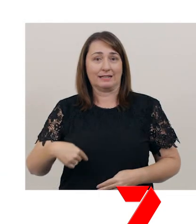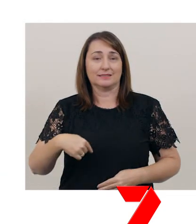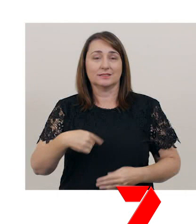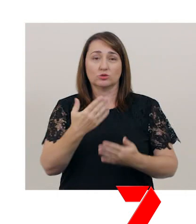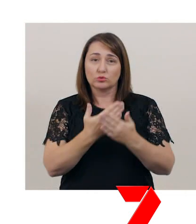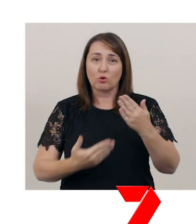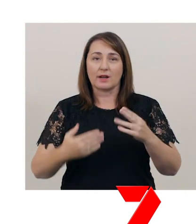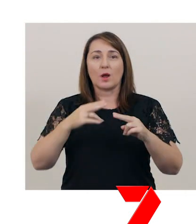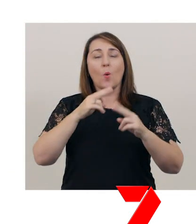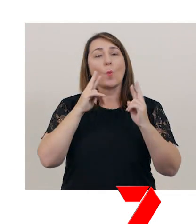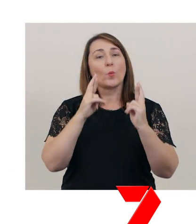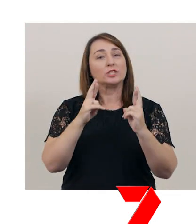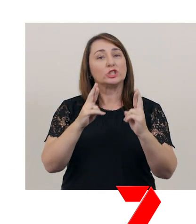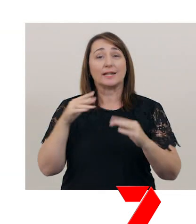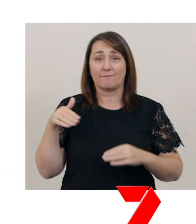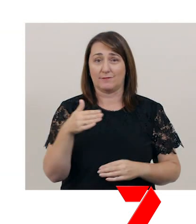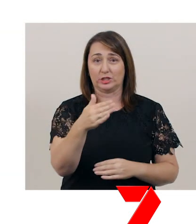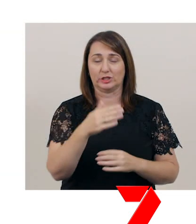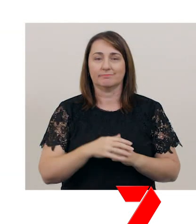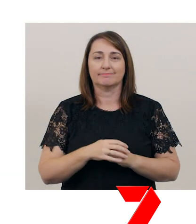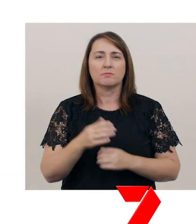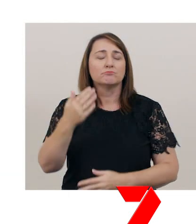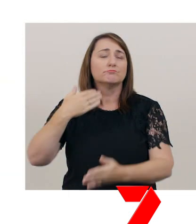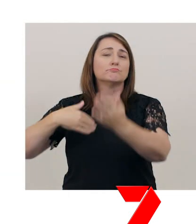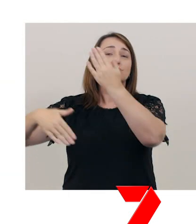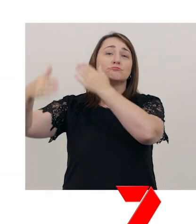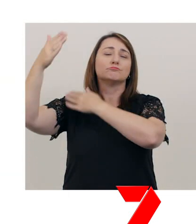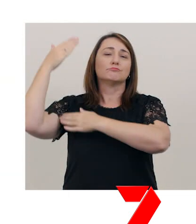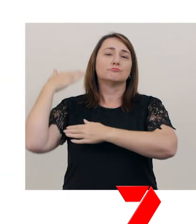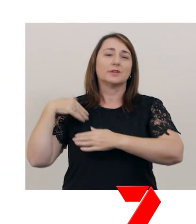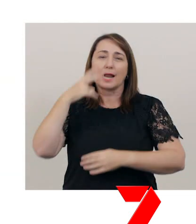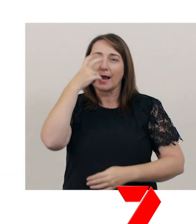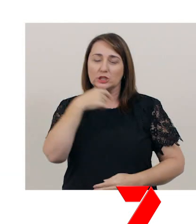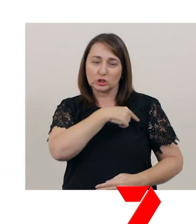Many hundreds of years ago, in ancient China, there lived a cave chief called Wu.